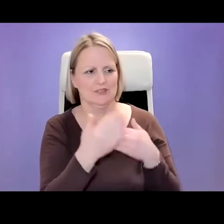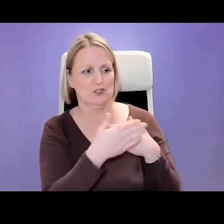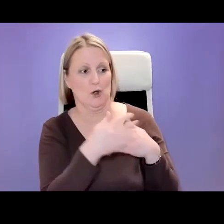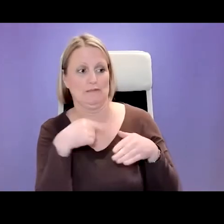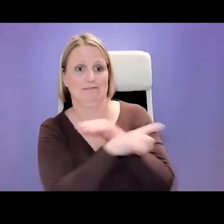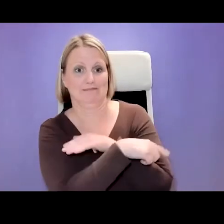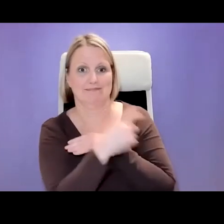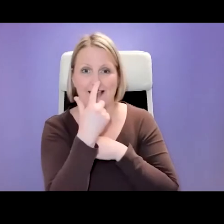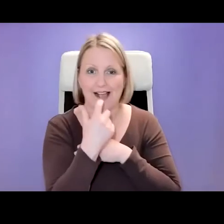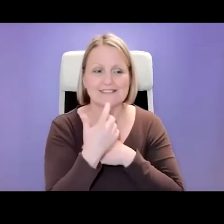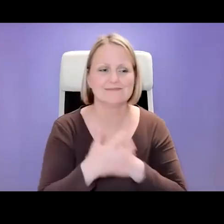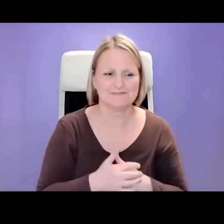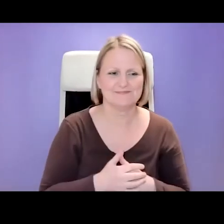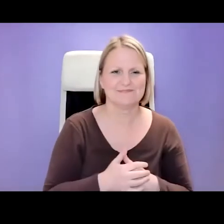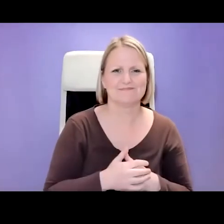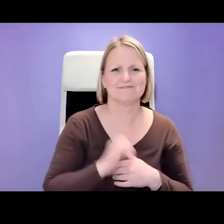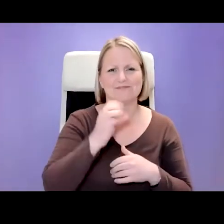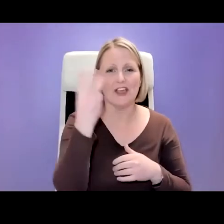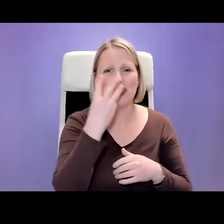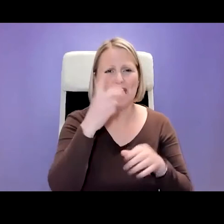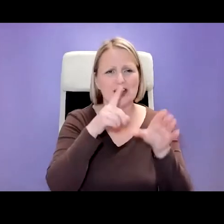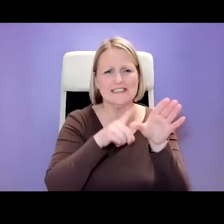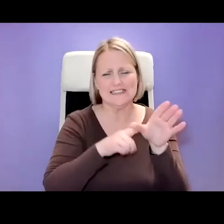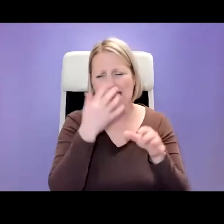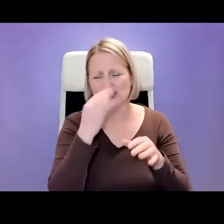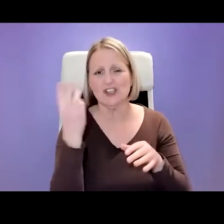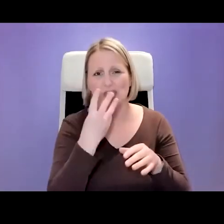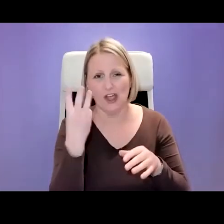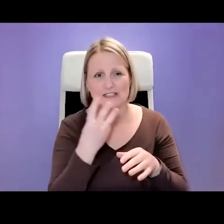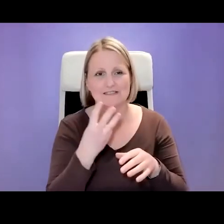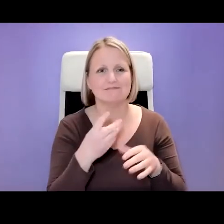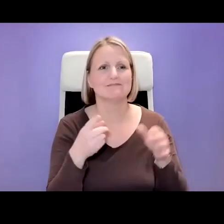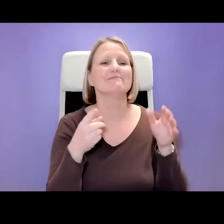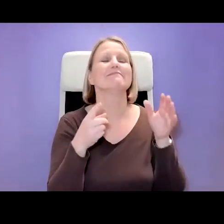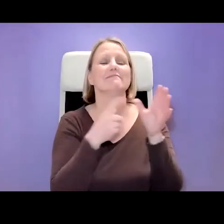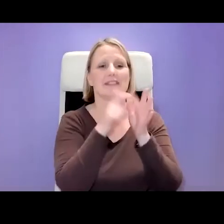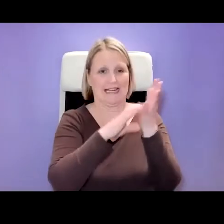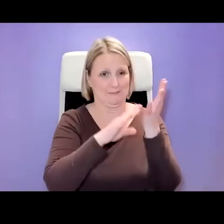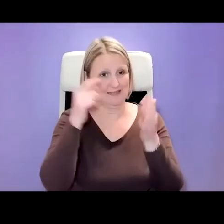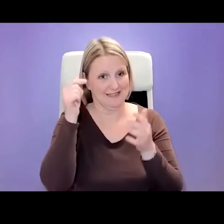In the course of his 13th year Adam decided that he wanted to sit with Isaac in the crossing.